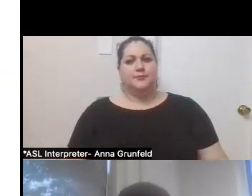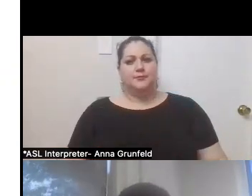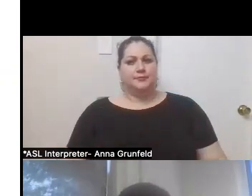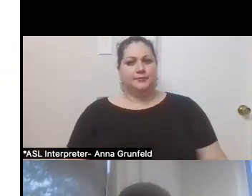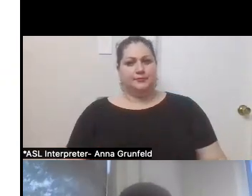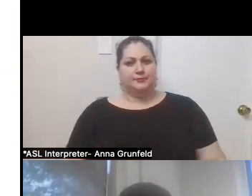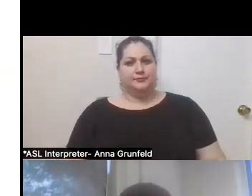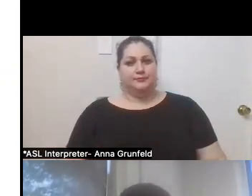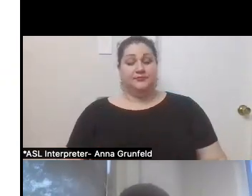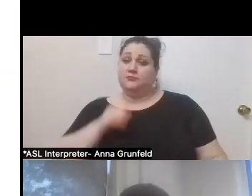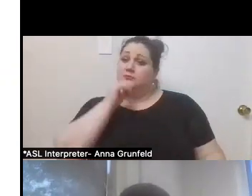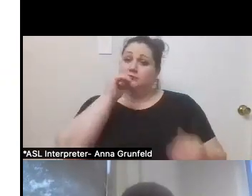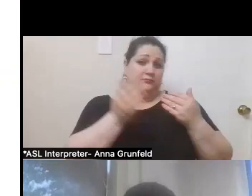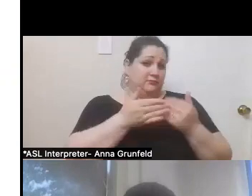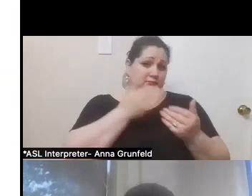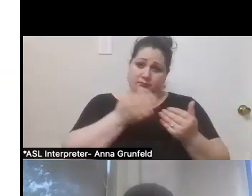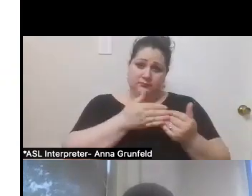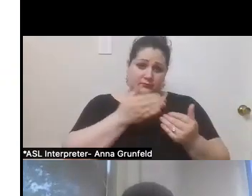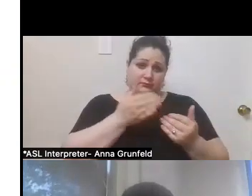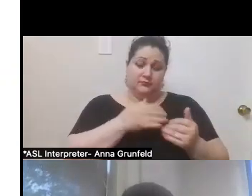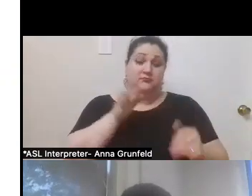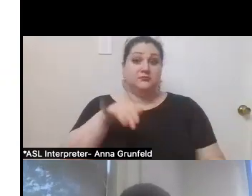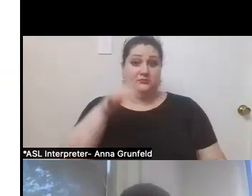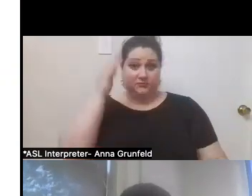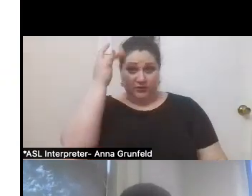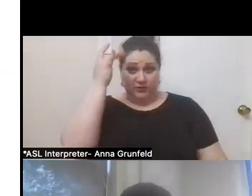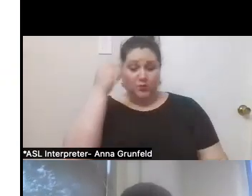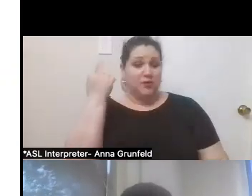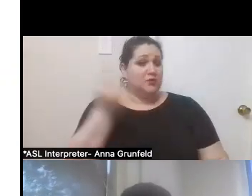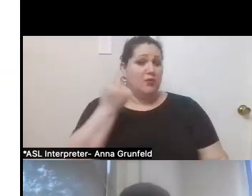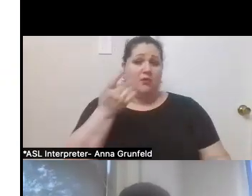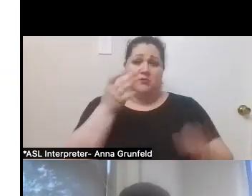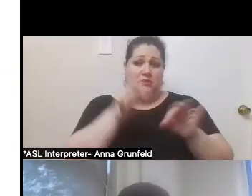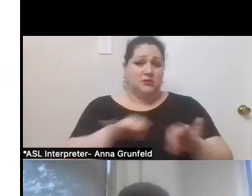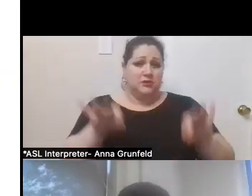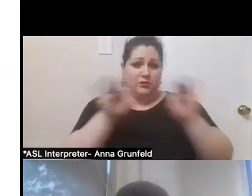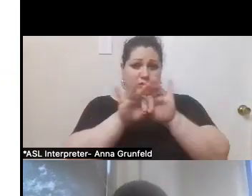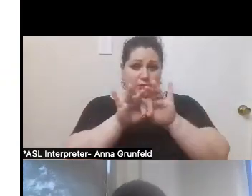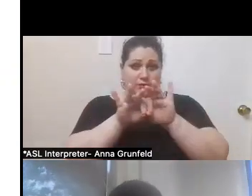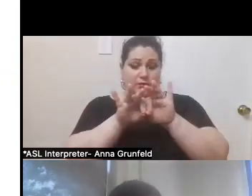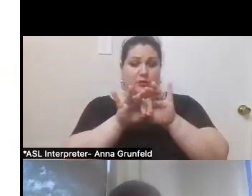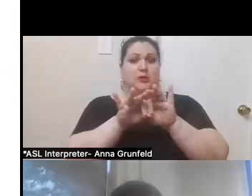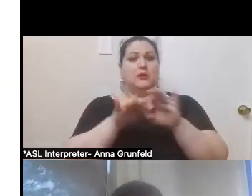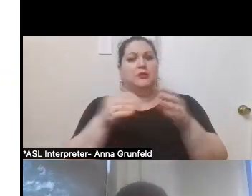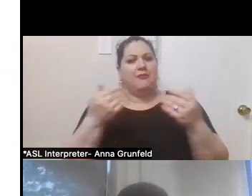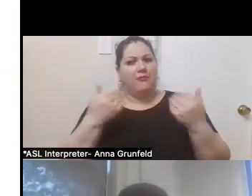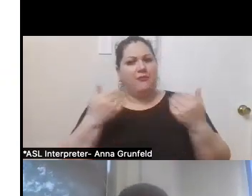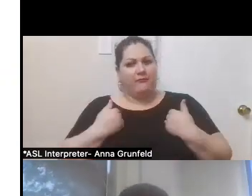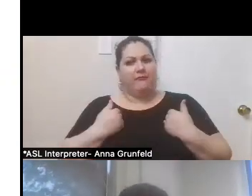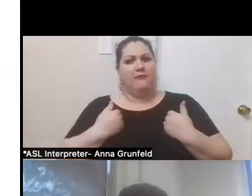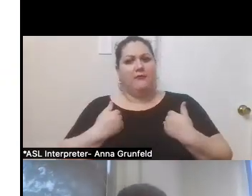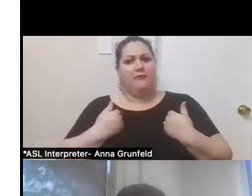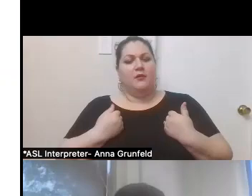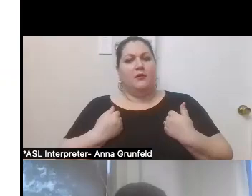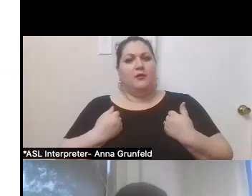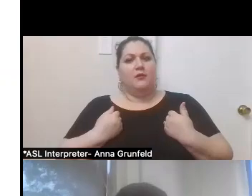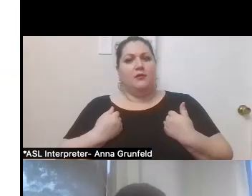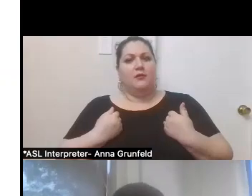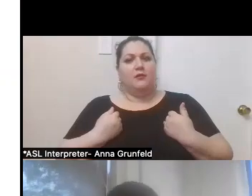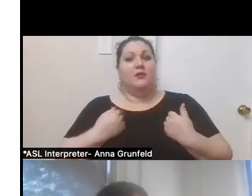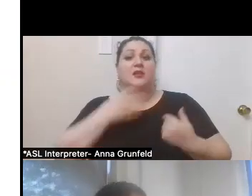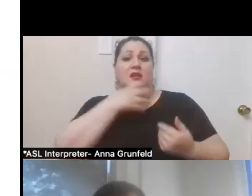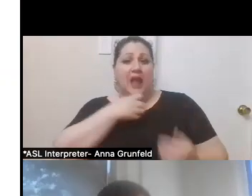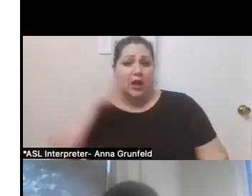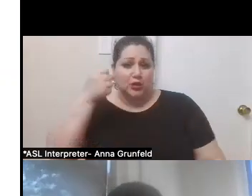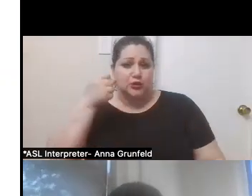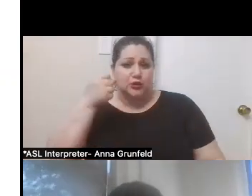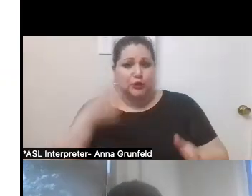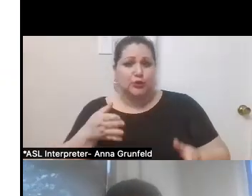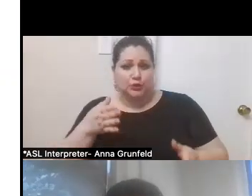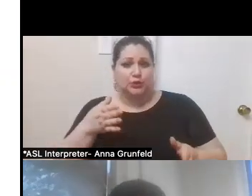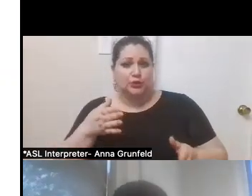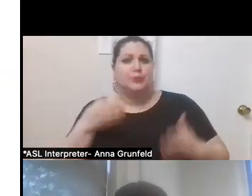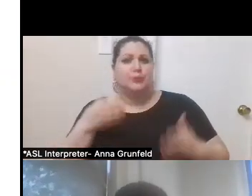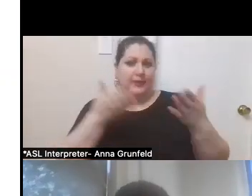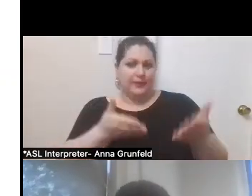And this is why it was always important to, to have an elder in present language interpreters